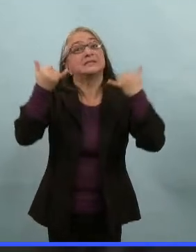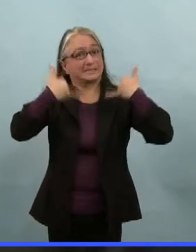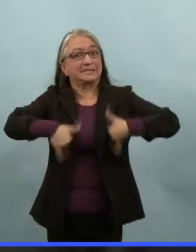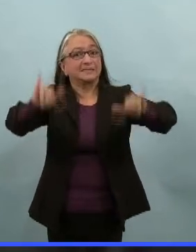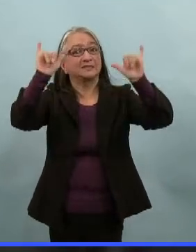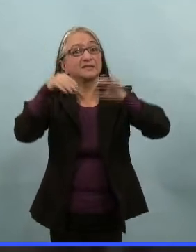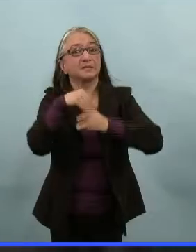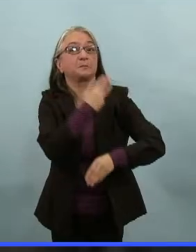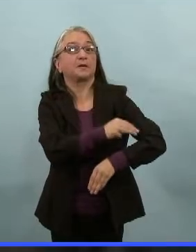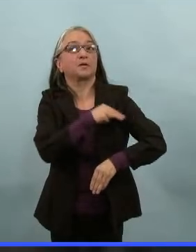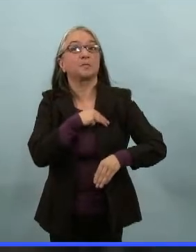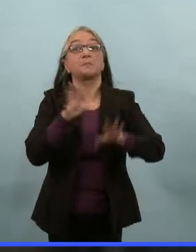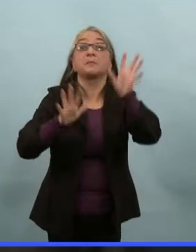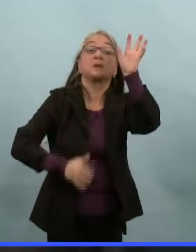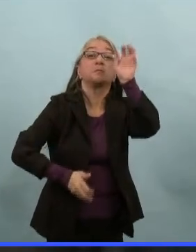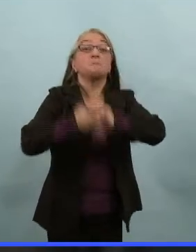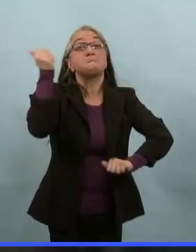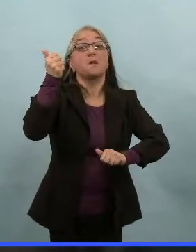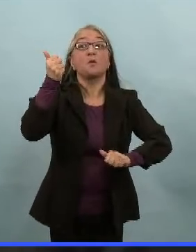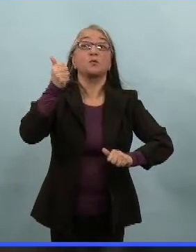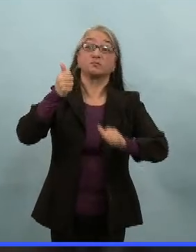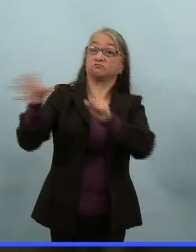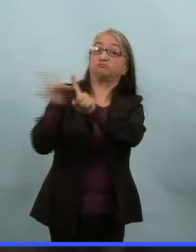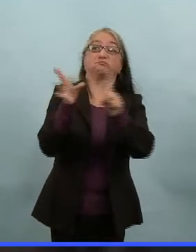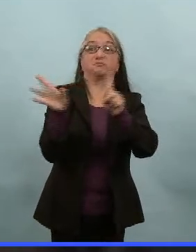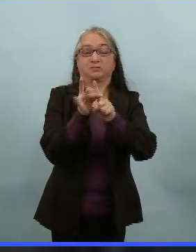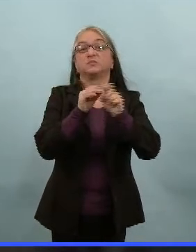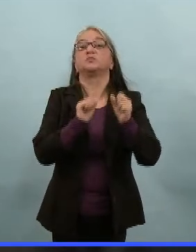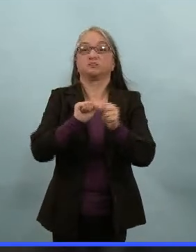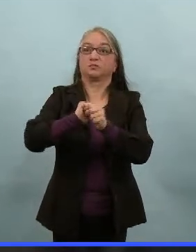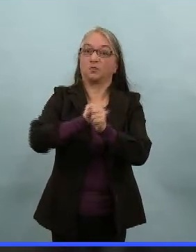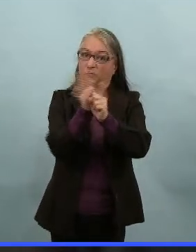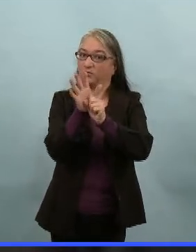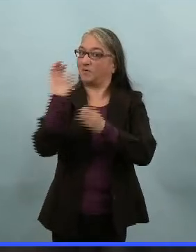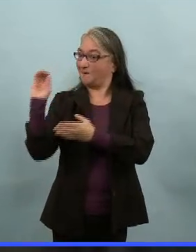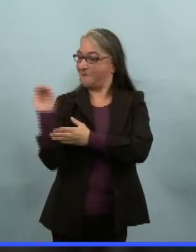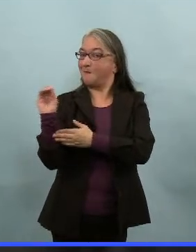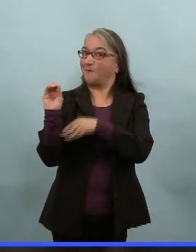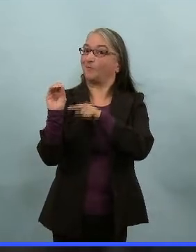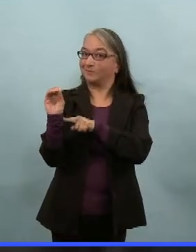and it has been this way for uh over a week now maybe close to two weeks because most individuals